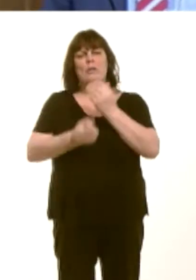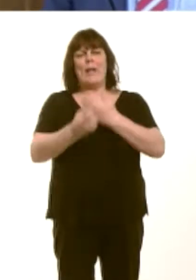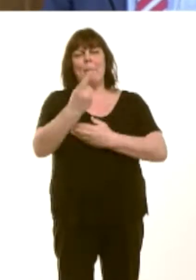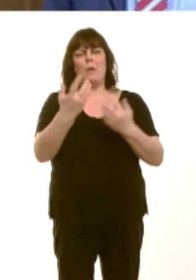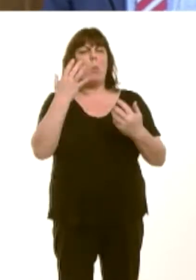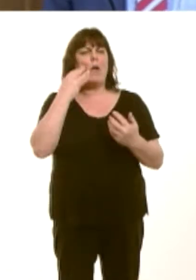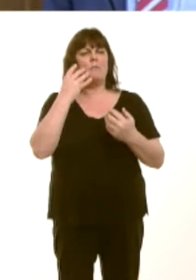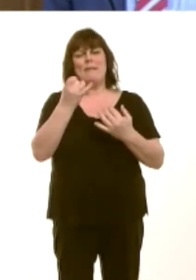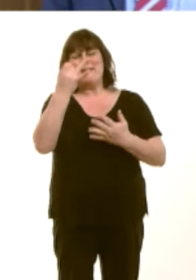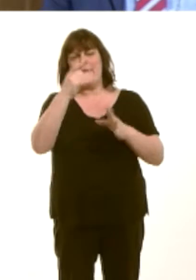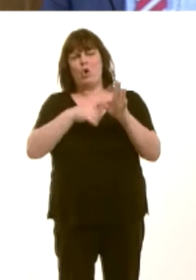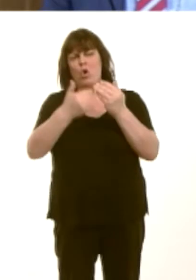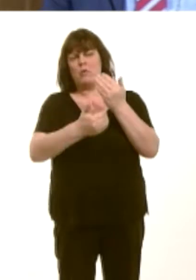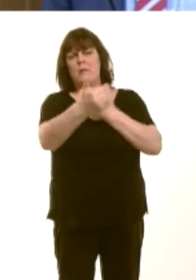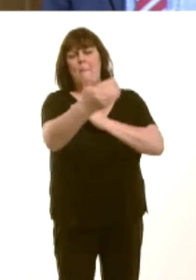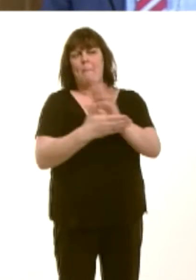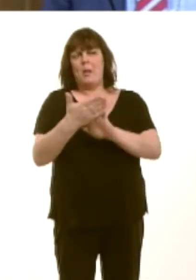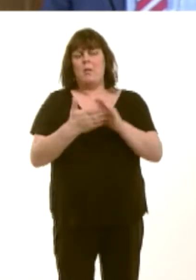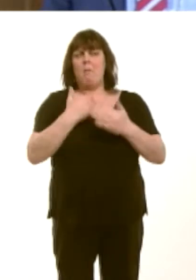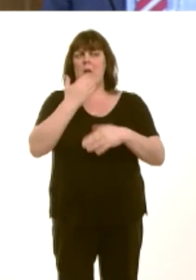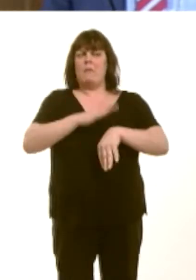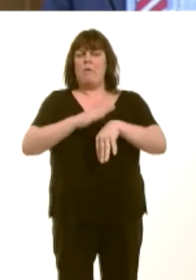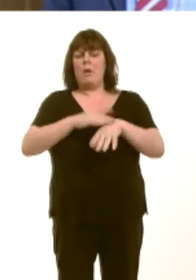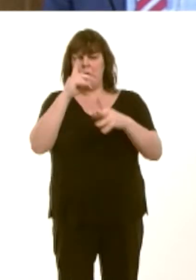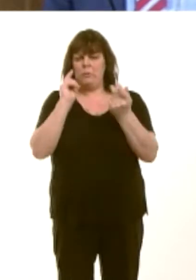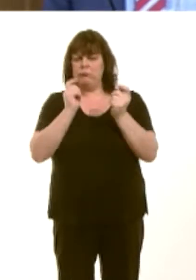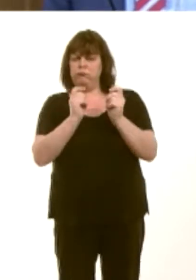adapt to the new system, and Iíd encourage all GP practices, if they feel that they may